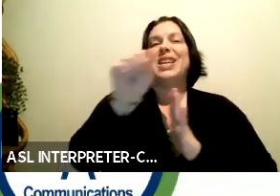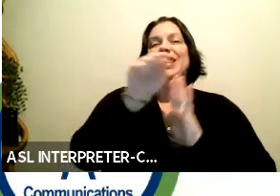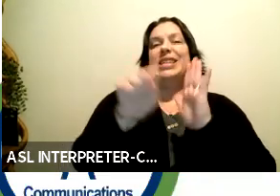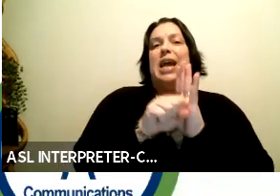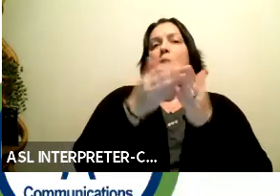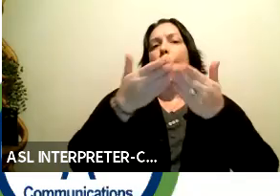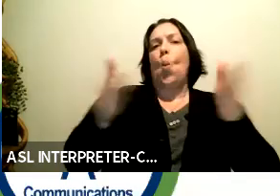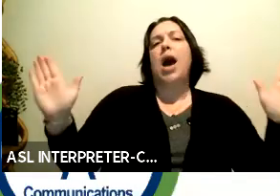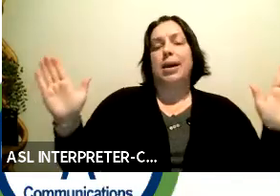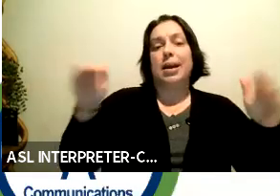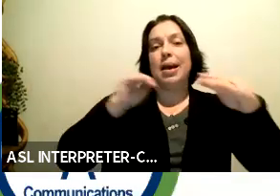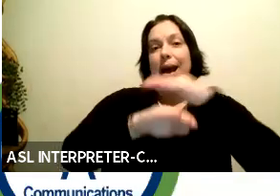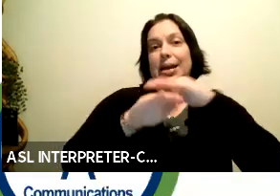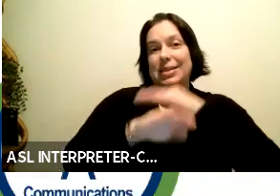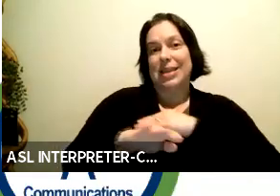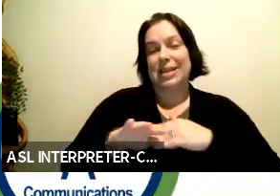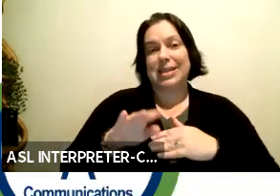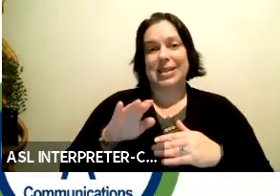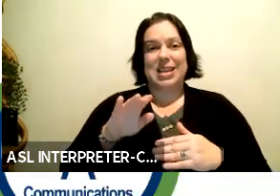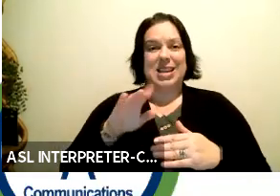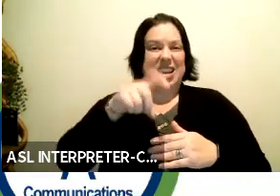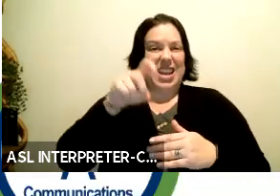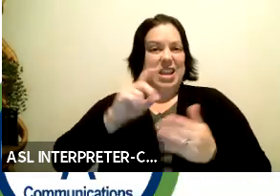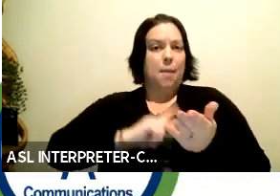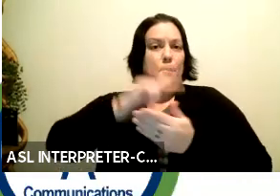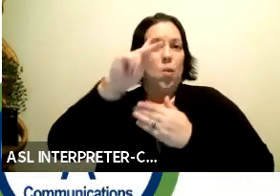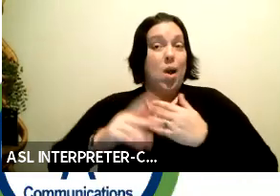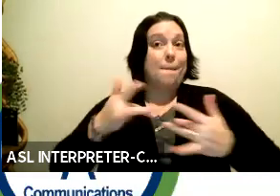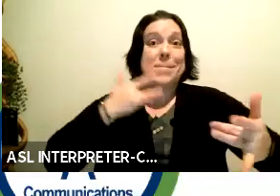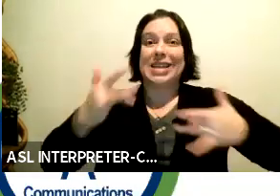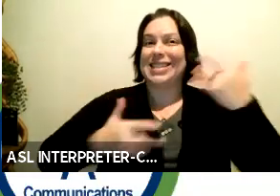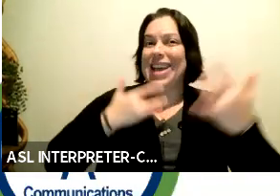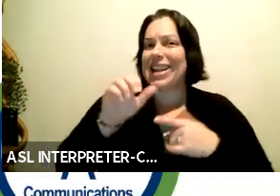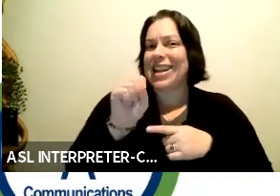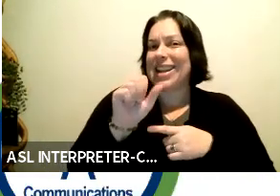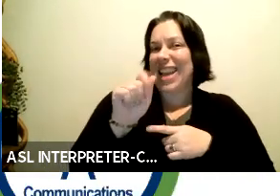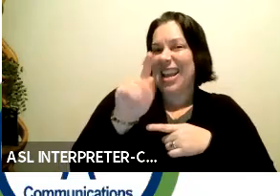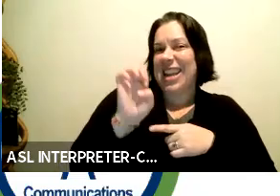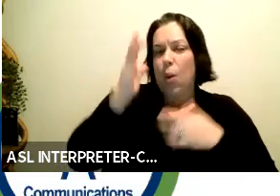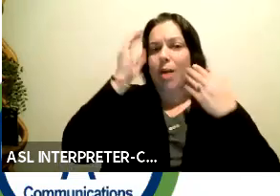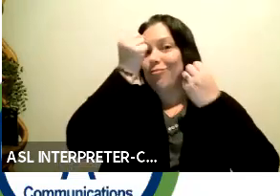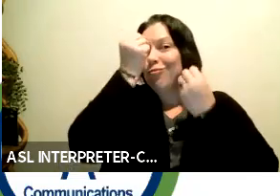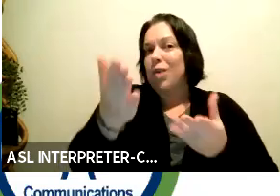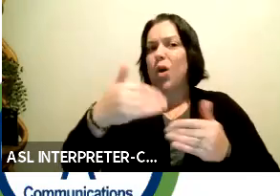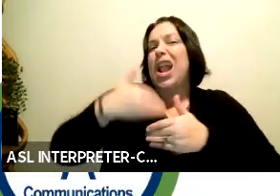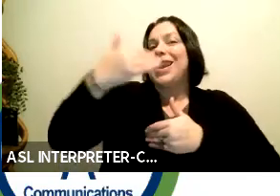Needs Program, which I'm really excited for Sadie to tell you about on the next slide.